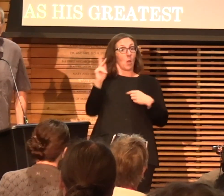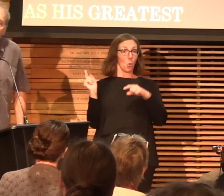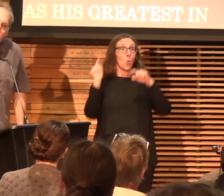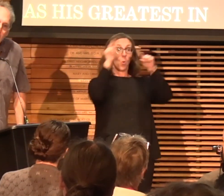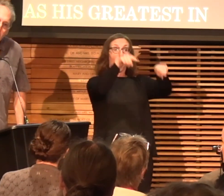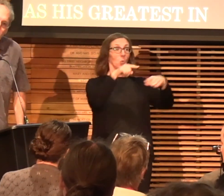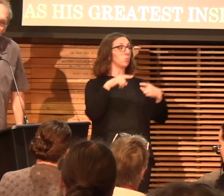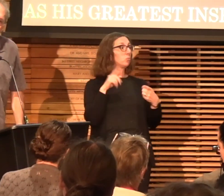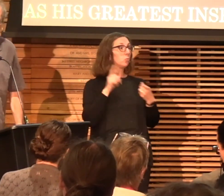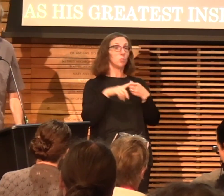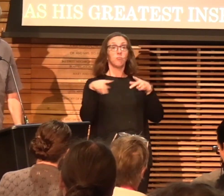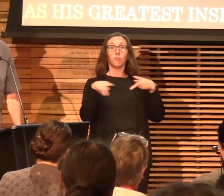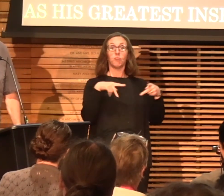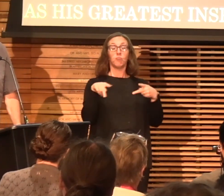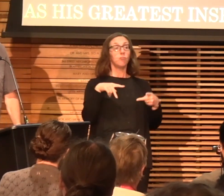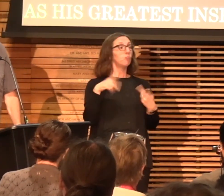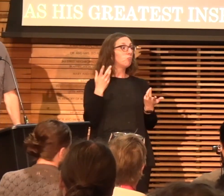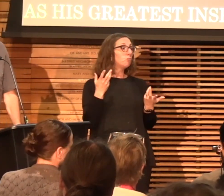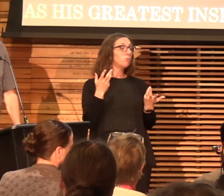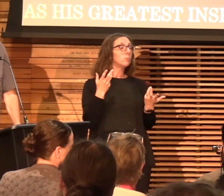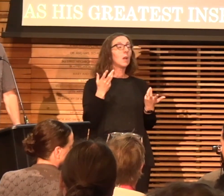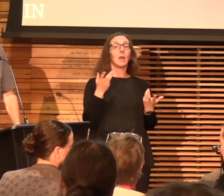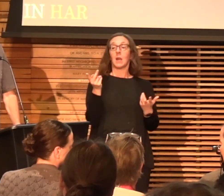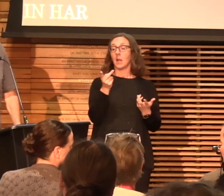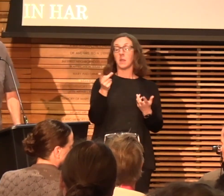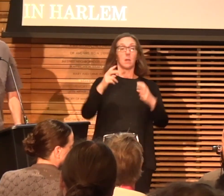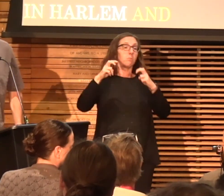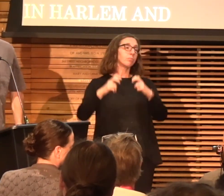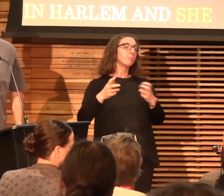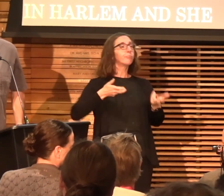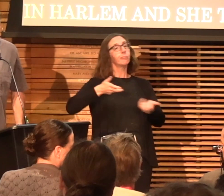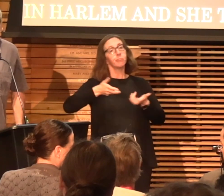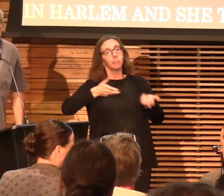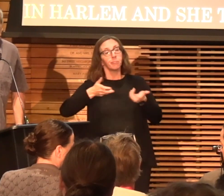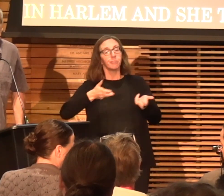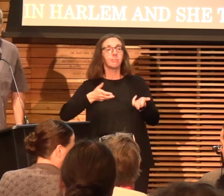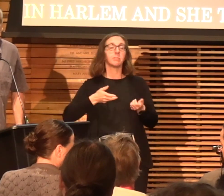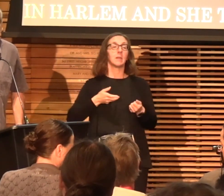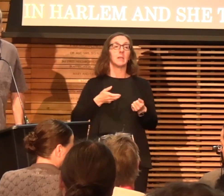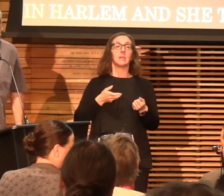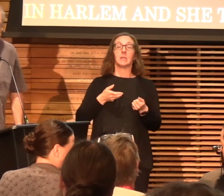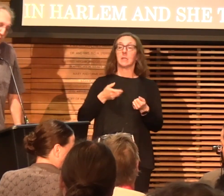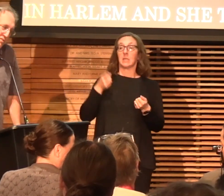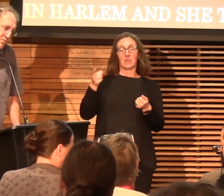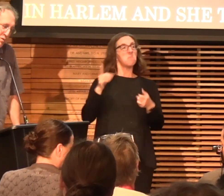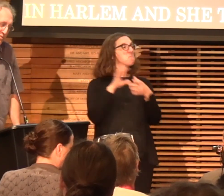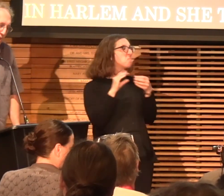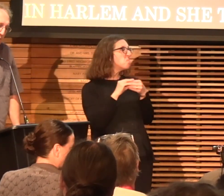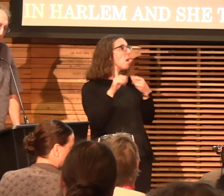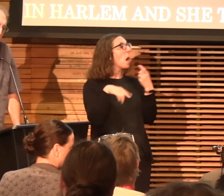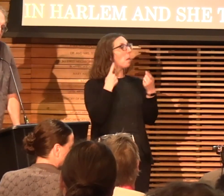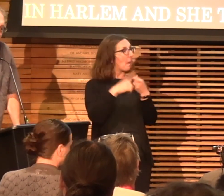and she talks to Ralph Bunche. He briefs her about the situation in South Africa since apartheid.